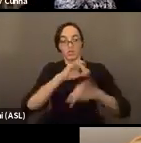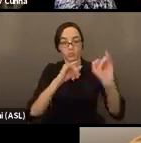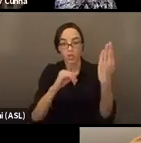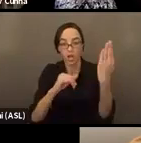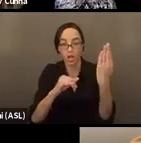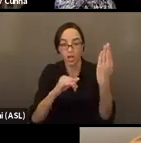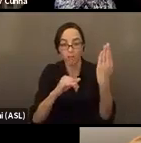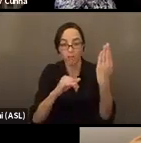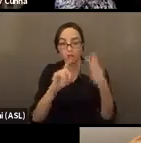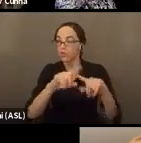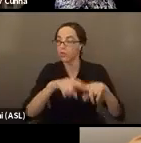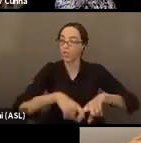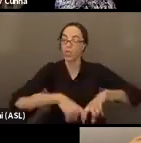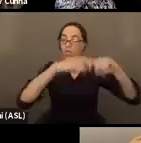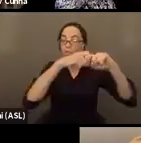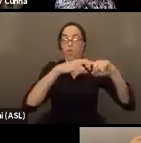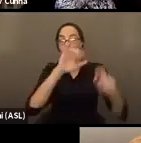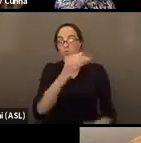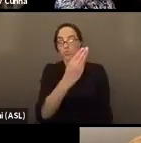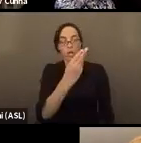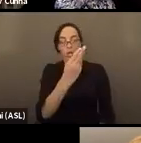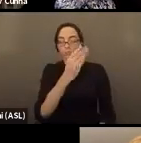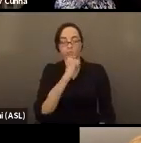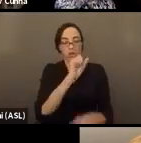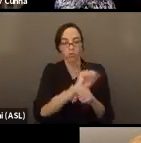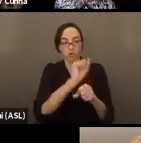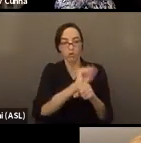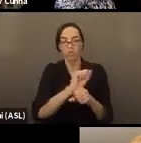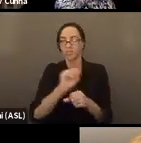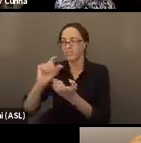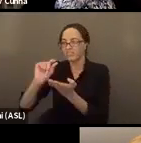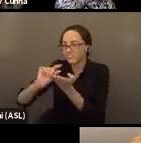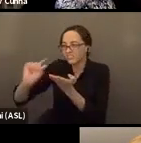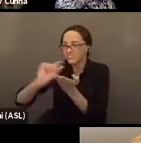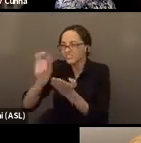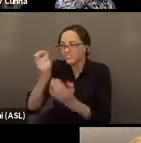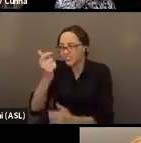on their bills we can come in and help pay for the money does not go to the person it goes to